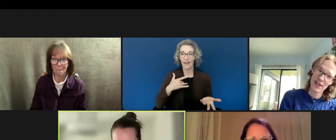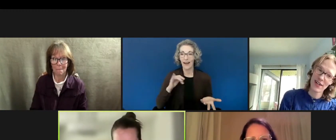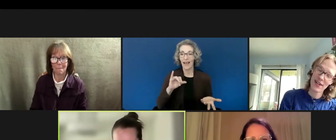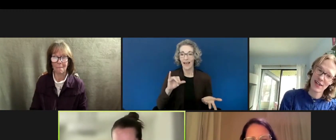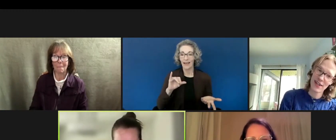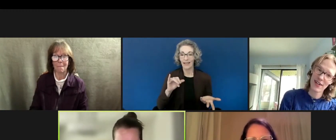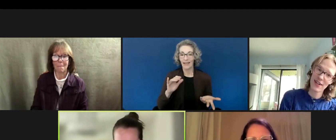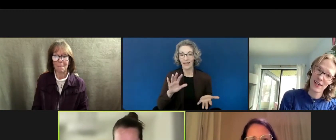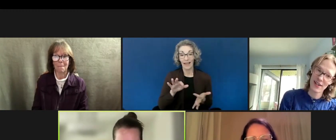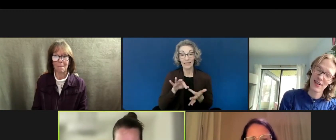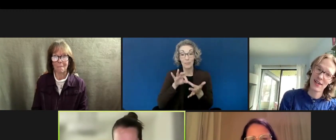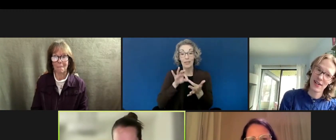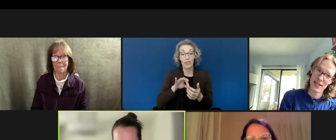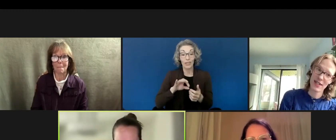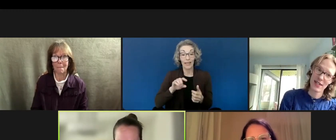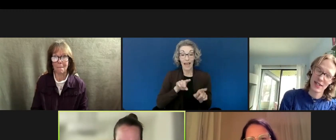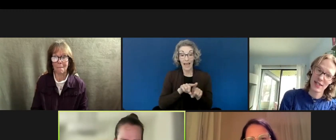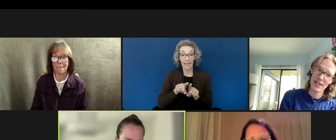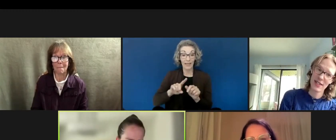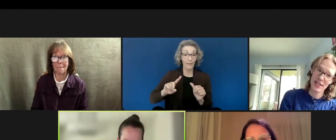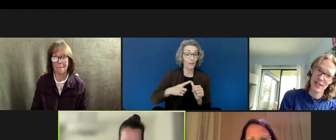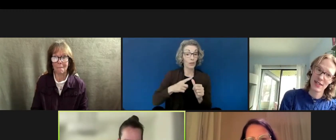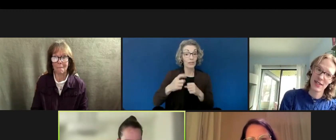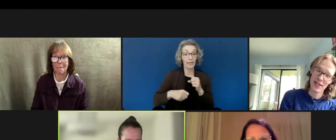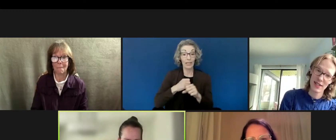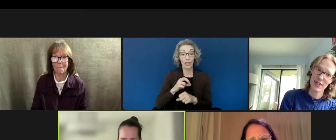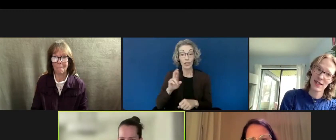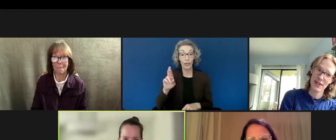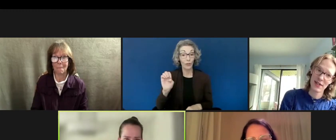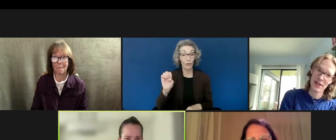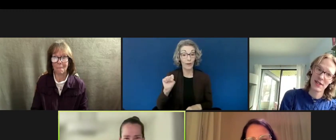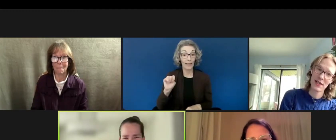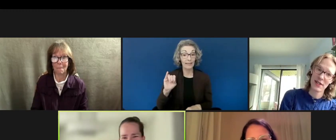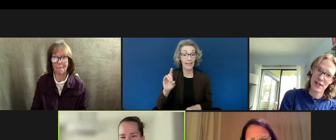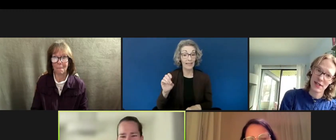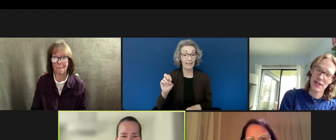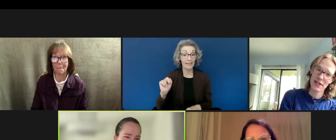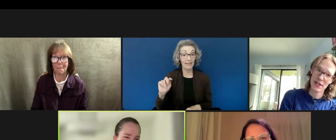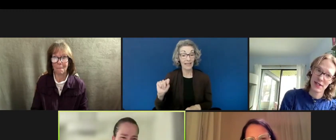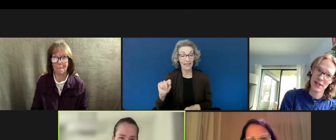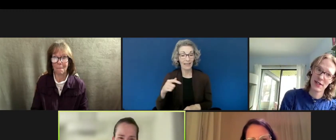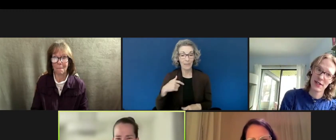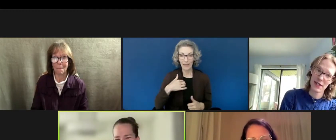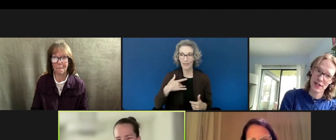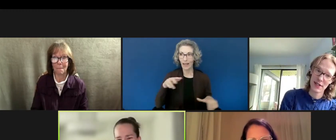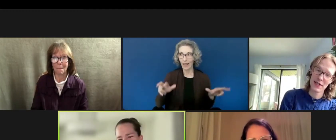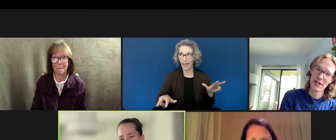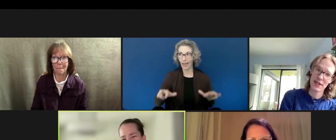I'm kind of in that strange place of feeling like an imposter.